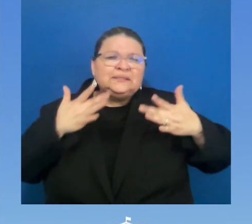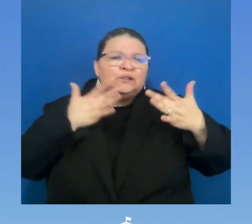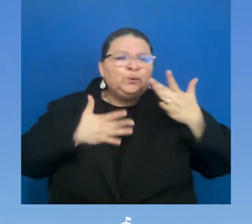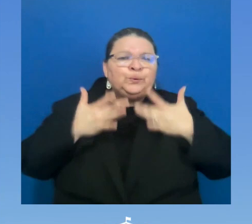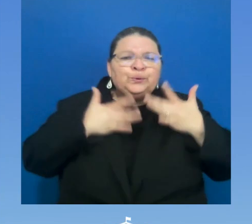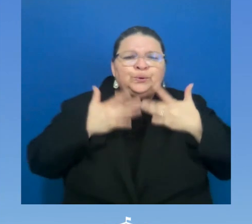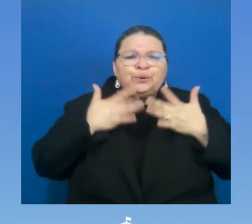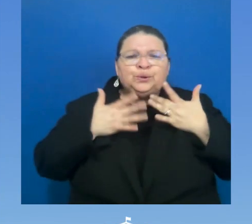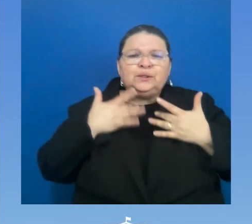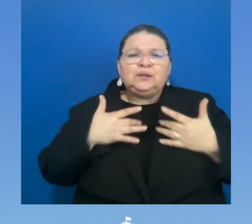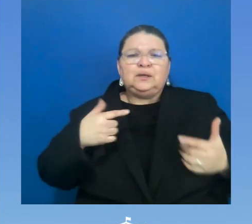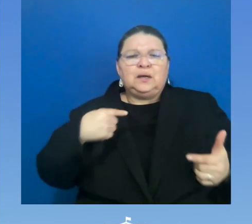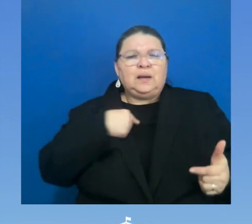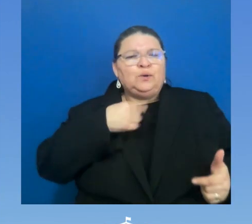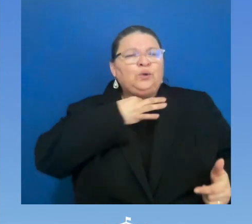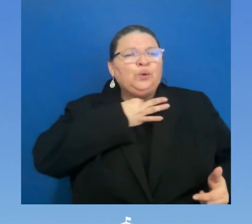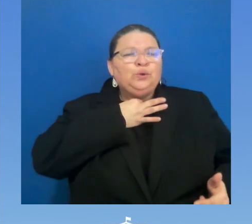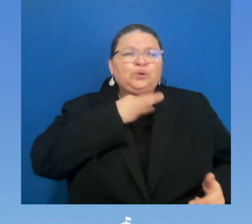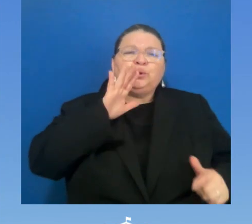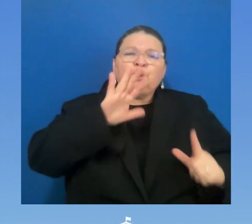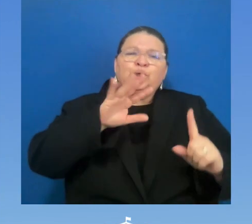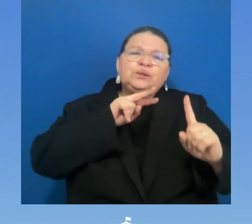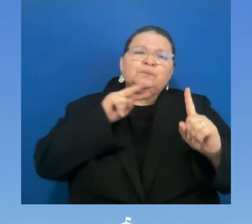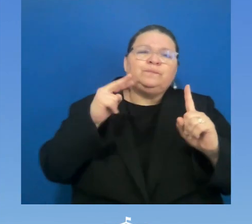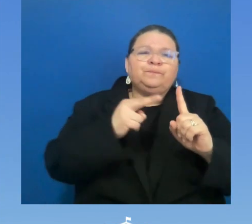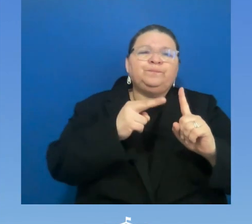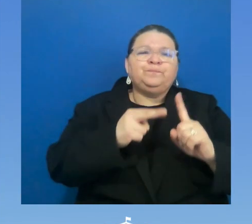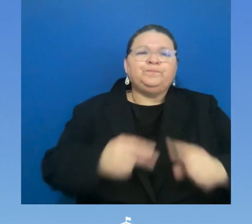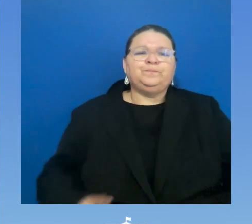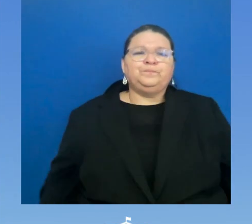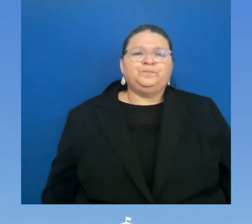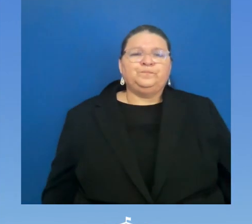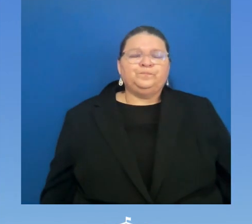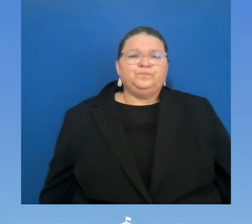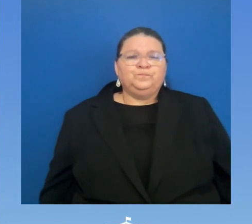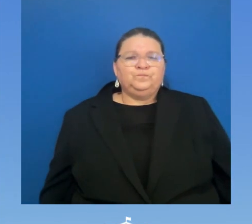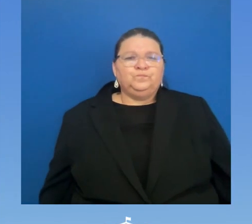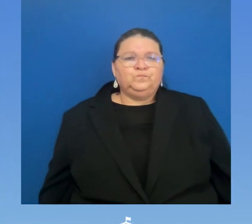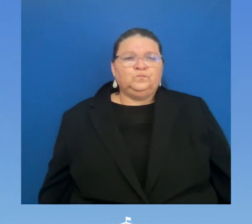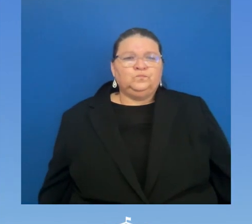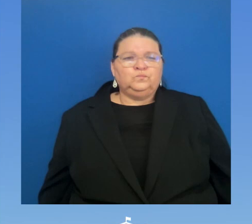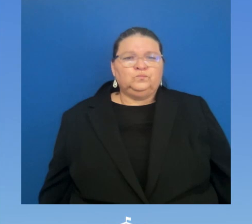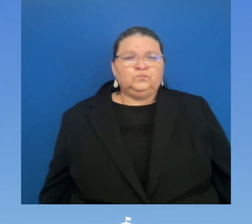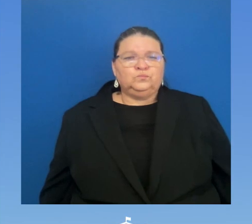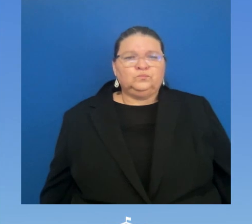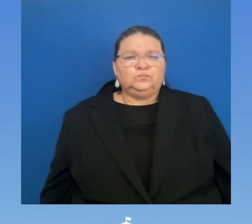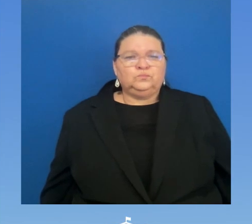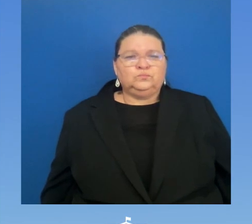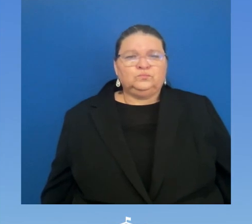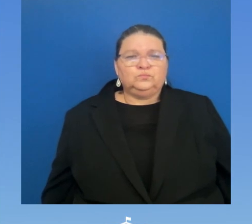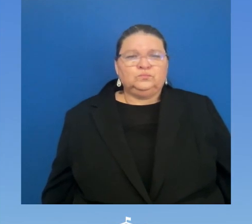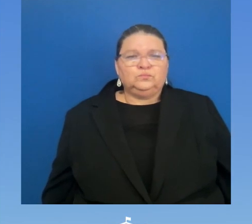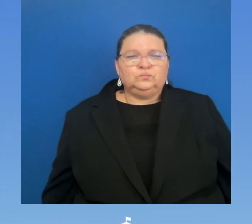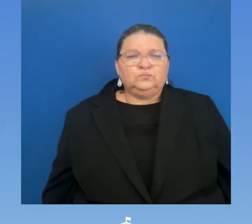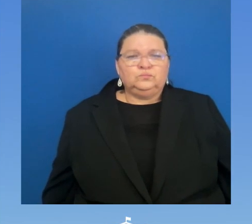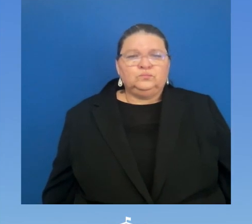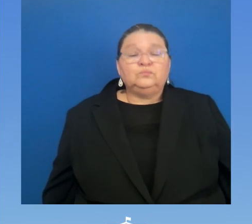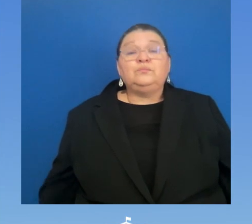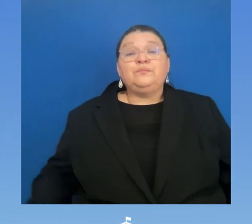as a corporate leader and an employer, how you think about the broadening from pay to compensation and the intersection